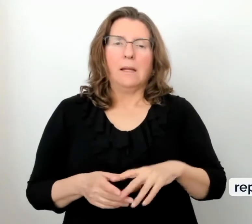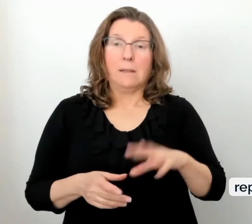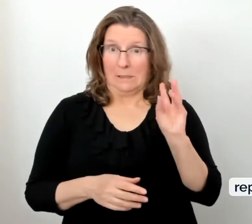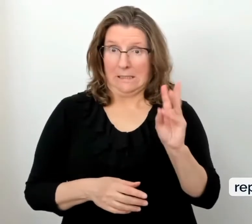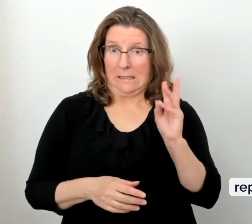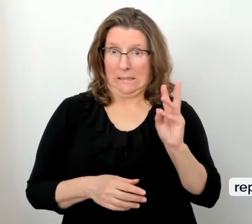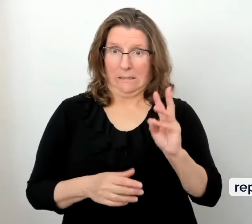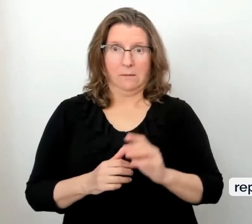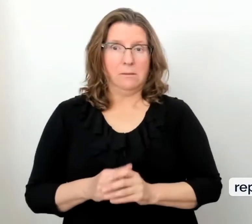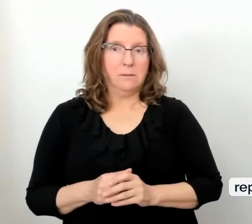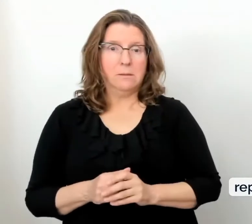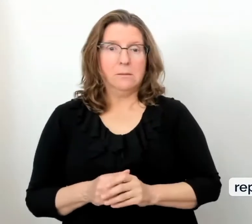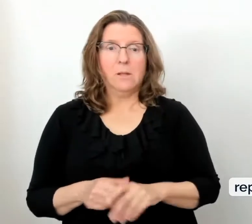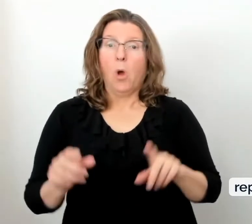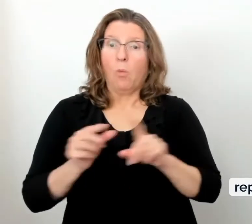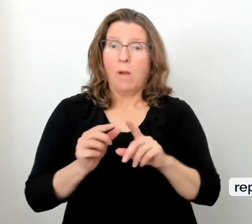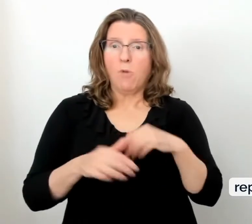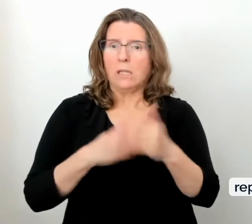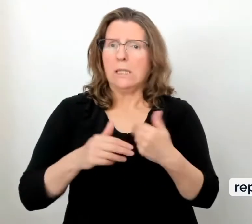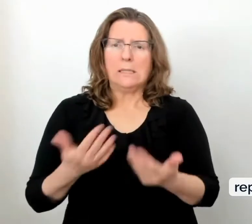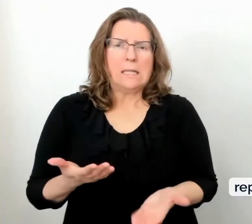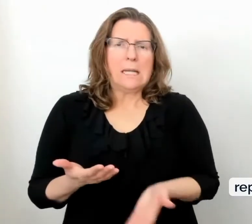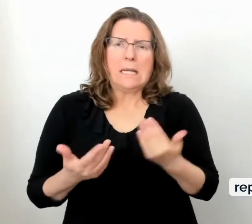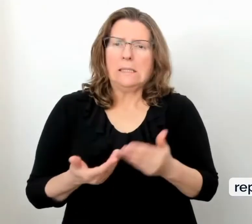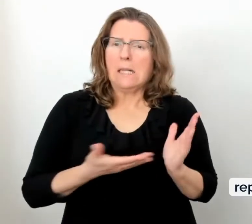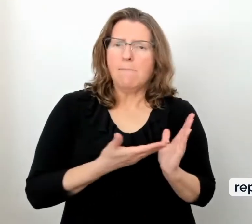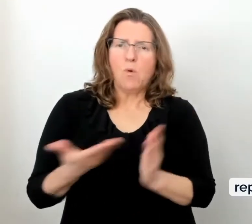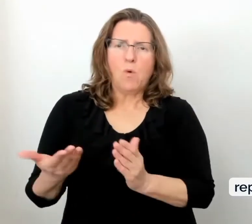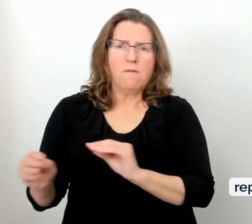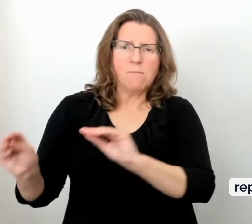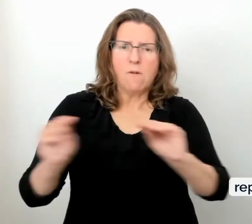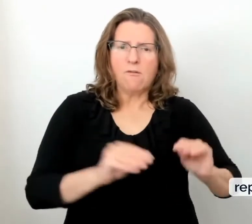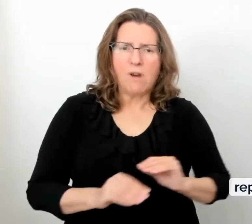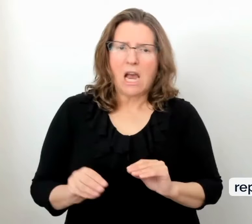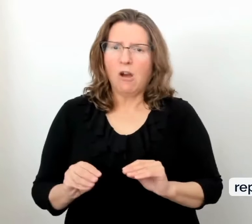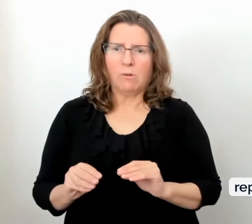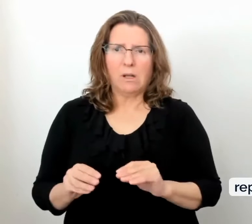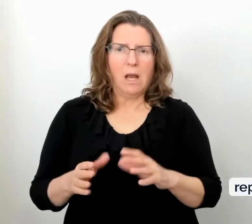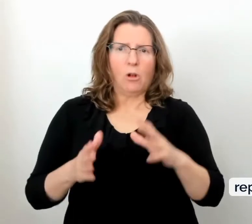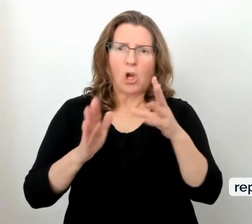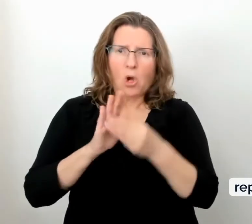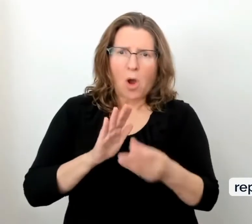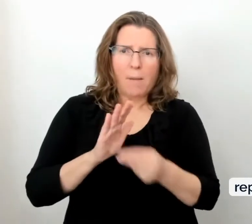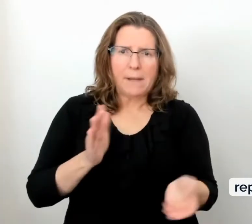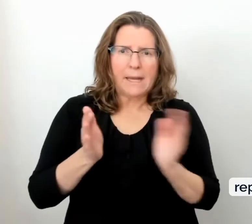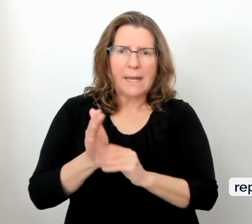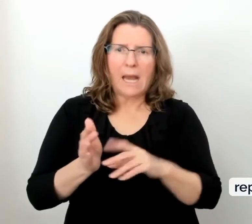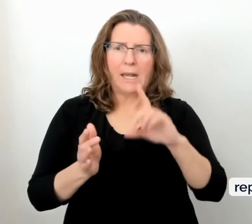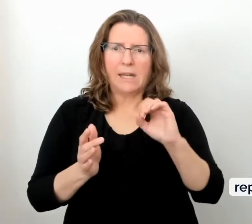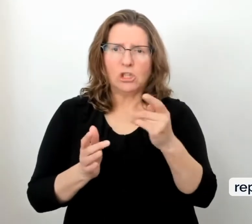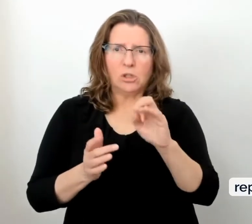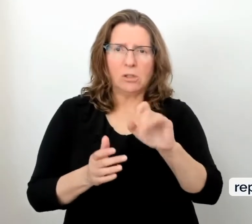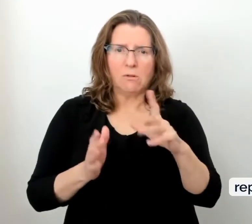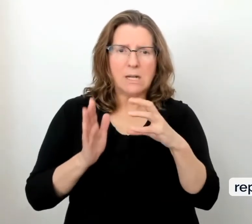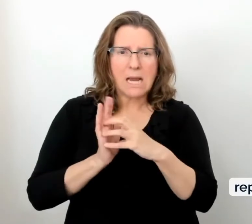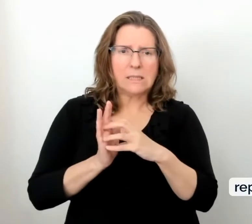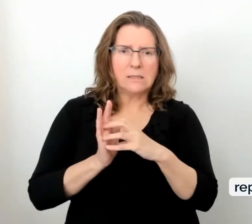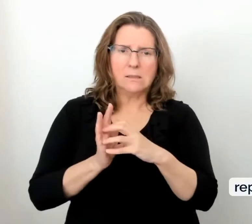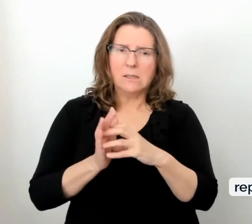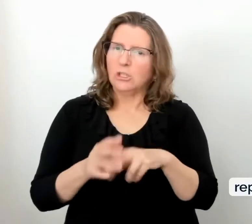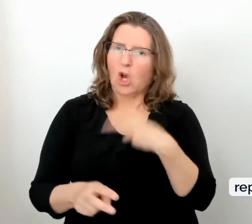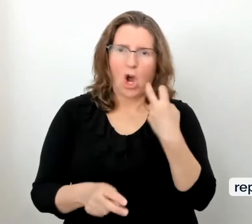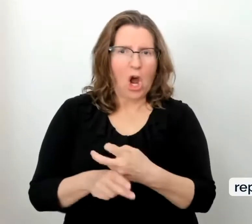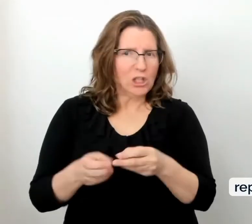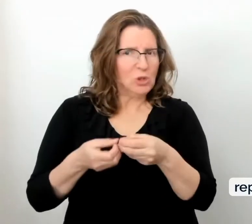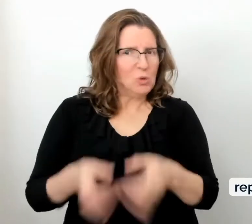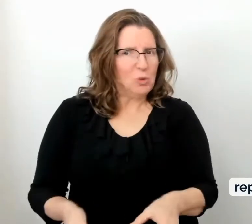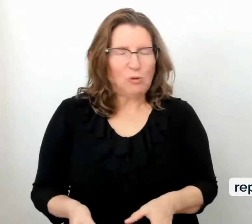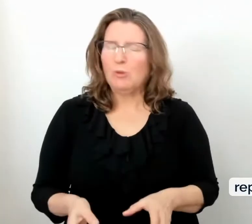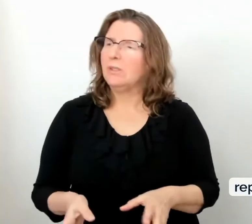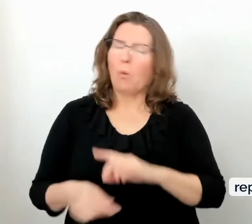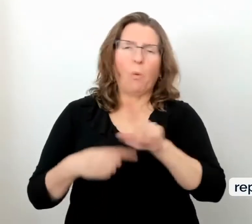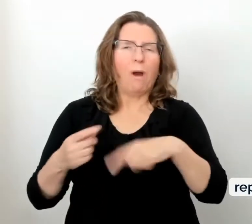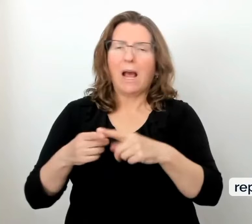Number six, word processing is so portable. Digital text is so easy to copy, share, and it's very secure.